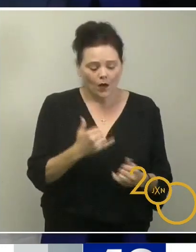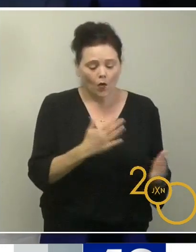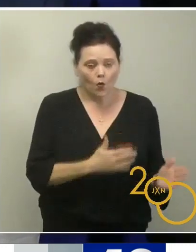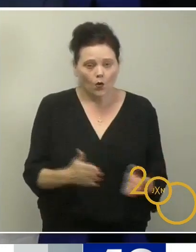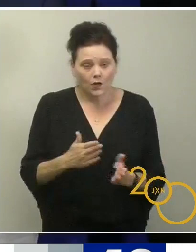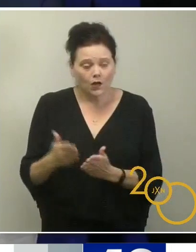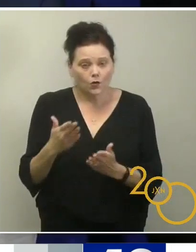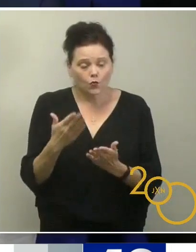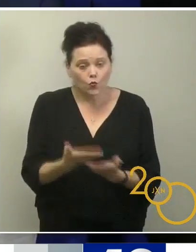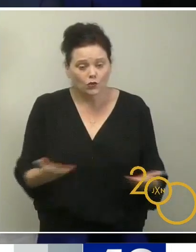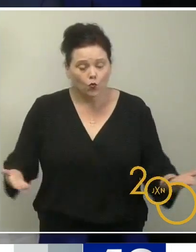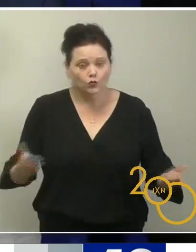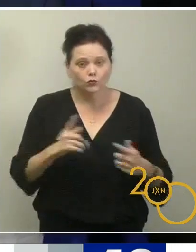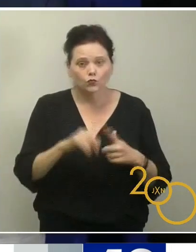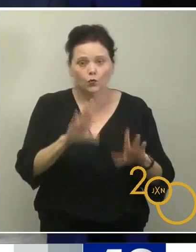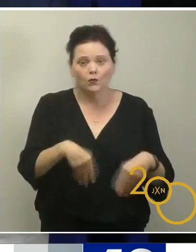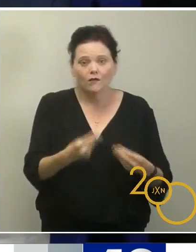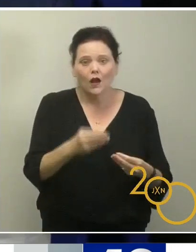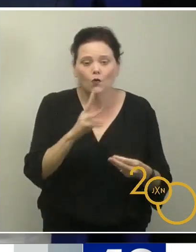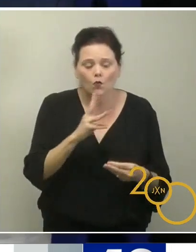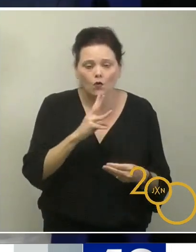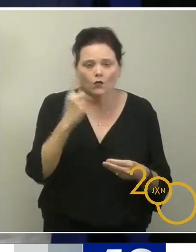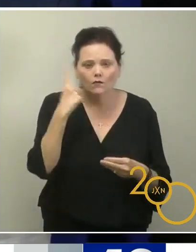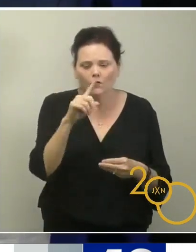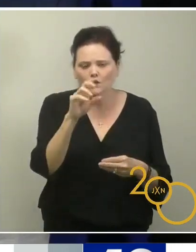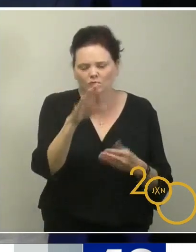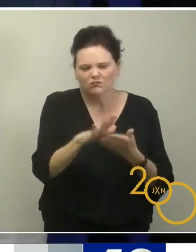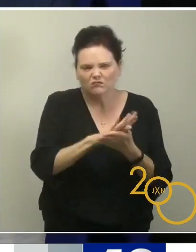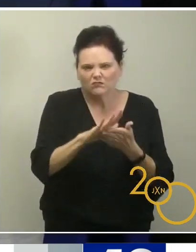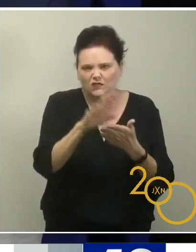WILL STILL NOT BE EASY. WE HAVE THE BE THE ORGANIZED WATER FOR FIRE SAFETY WHICH WAS